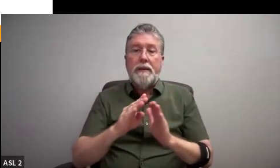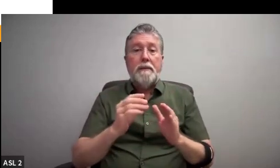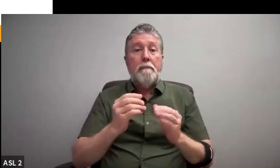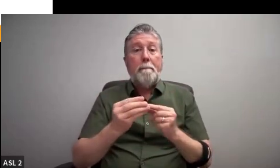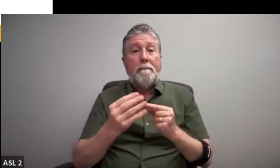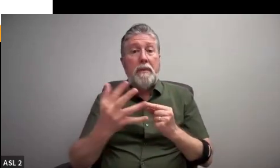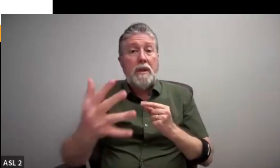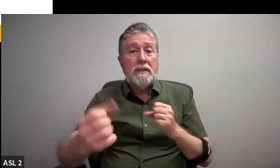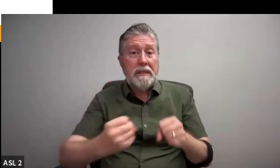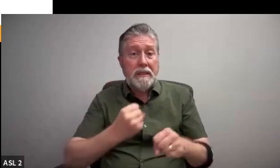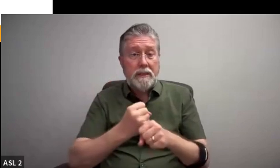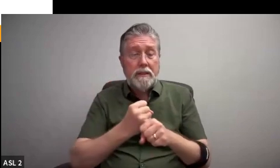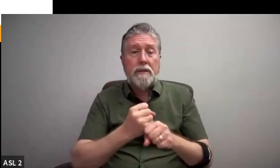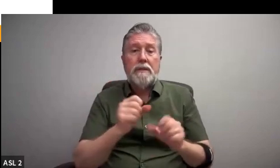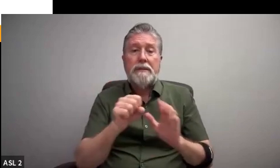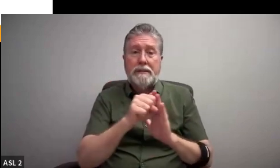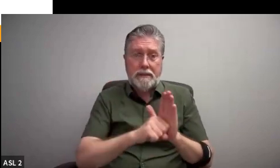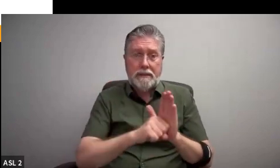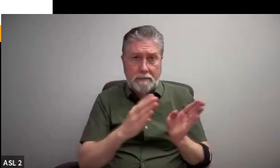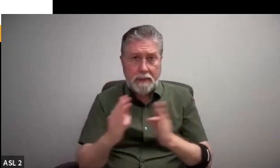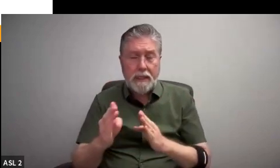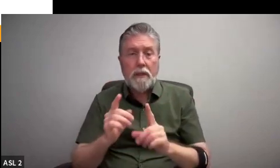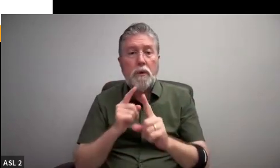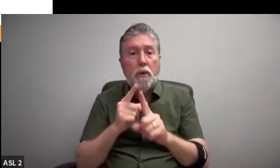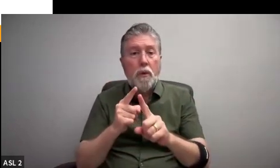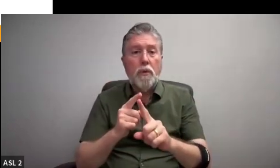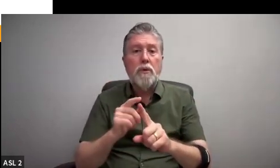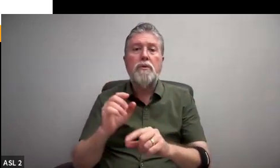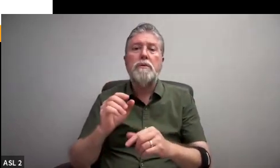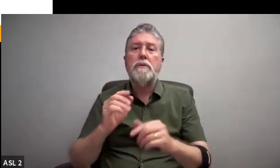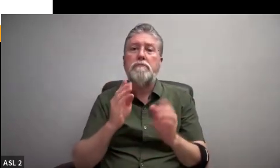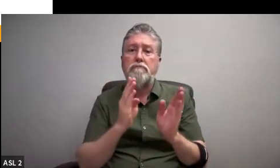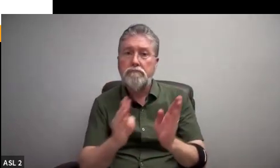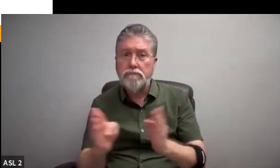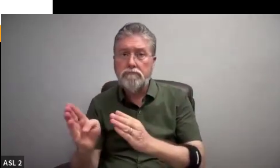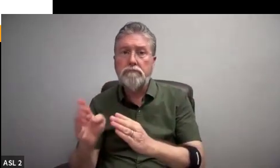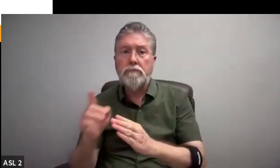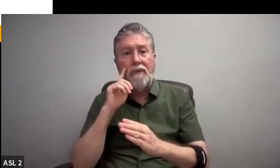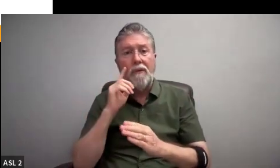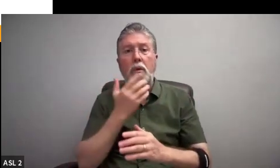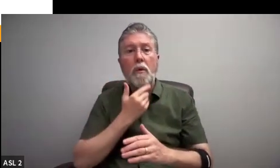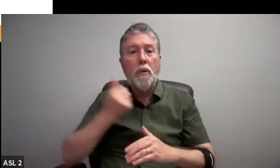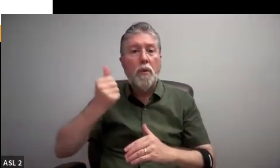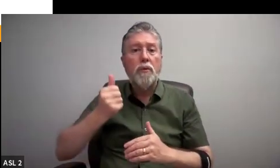provides goals and objectives related to assisting older residents, their families, and caregivers.